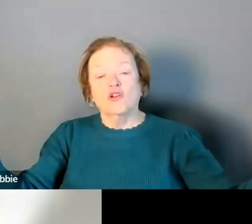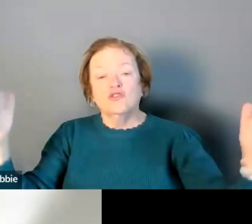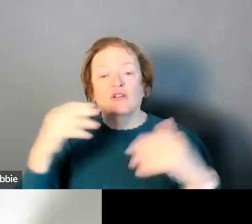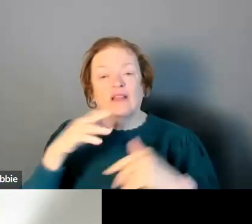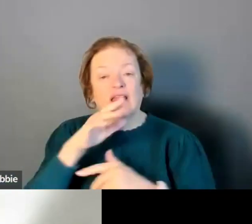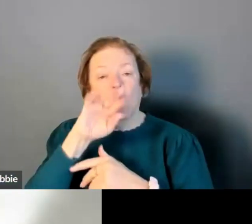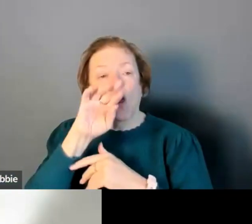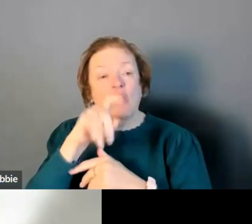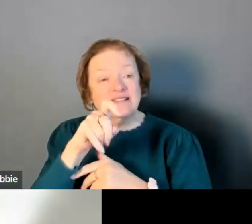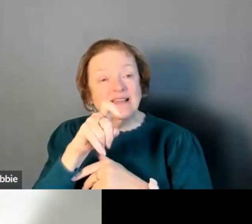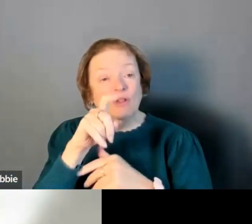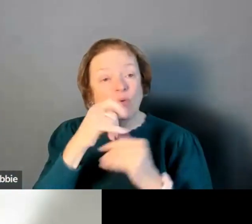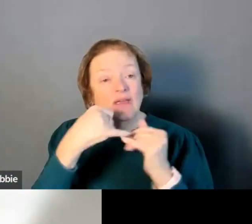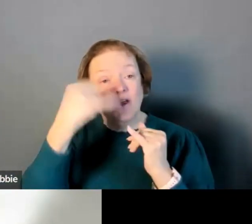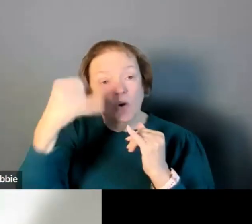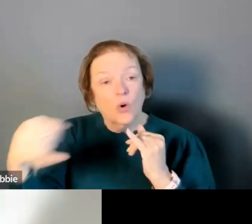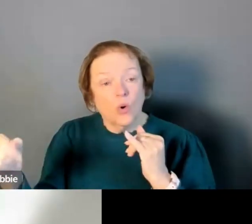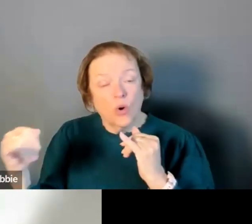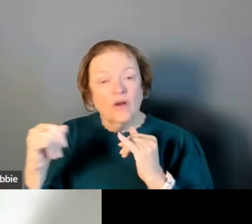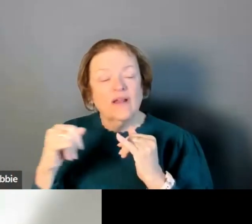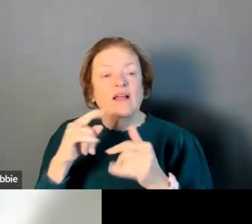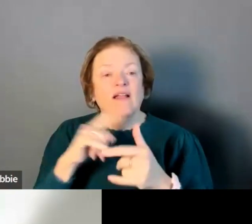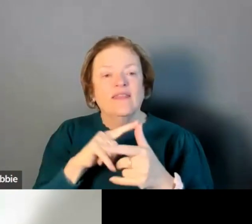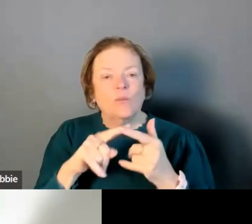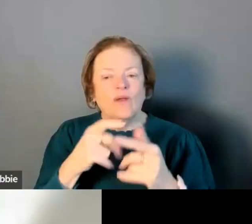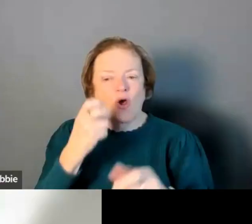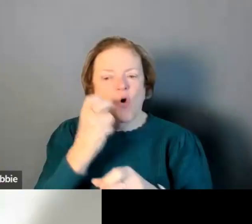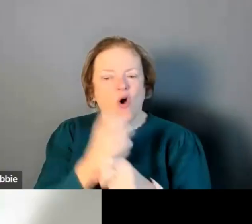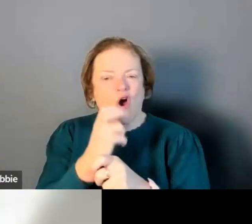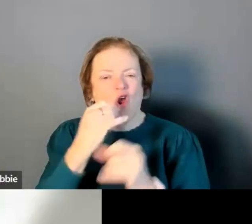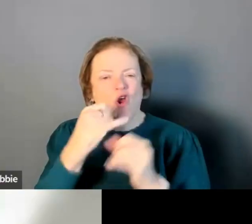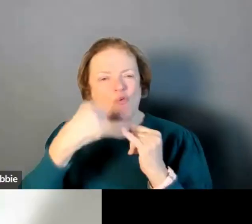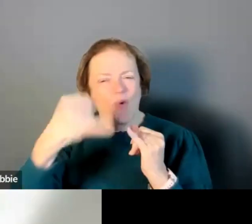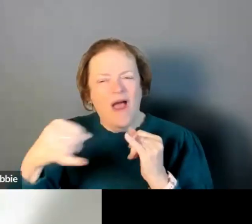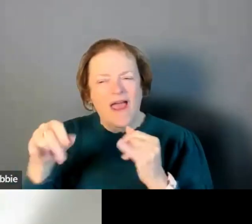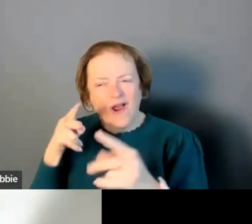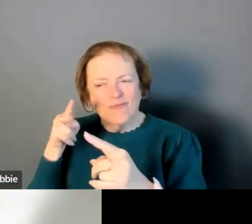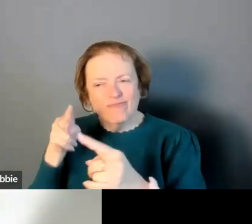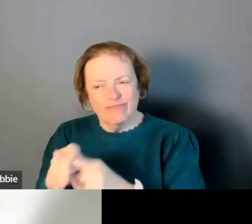because we know that we are hardwiring right to your laptop, and we are getting that connection.